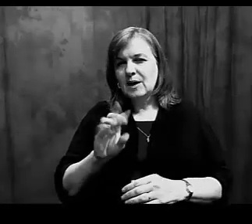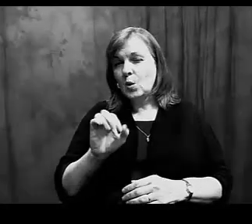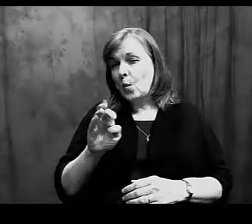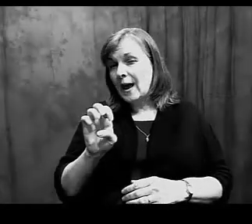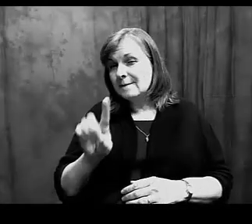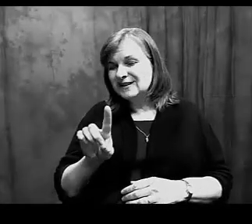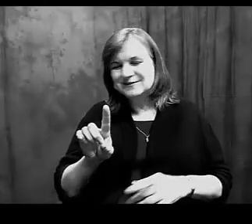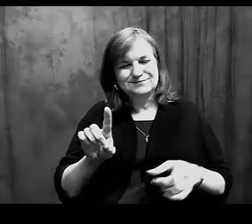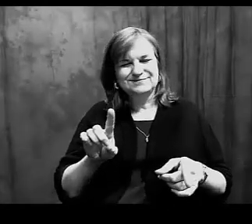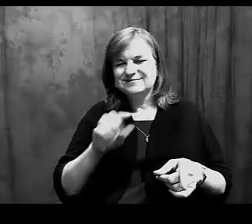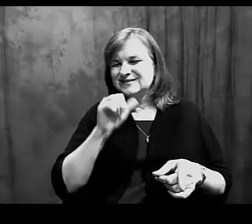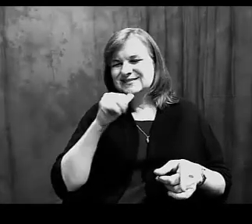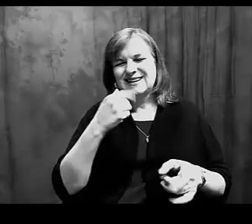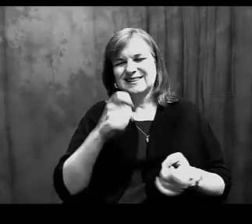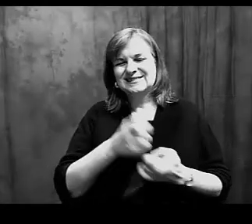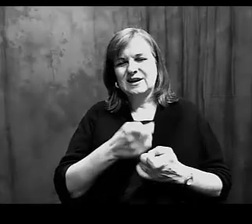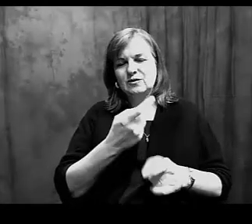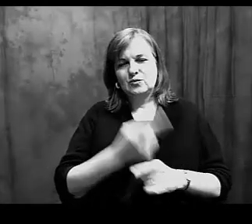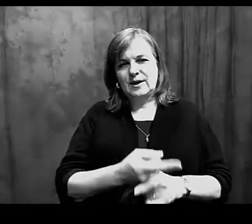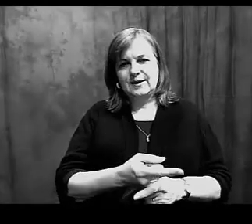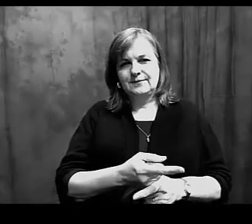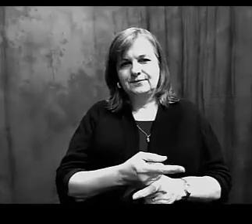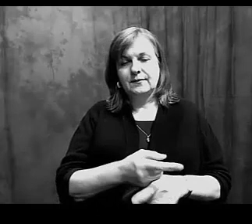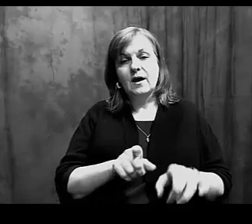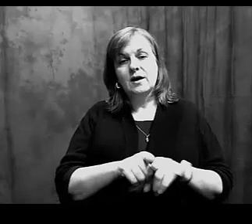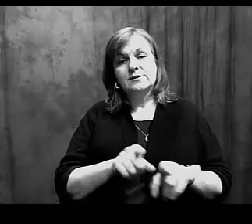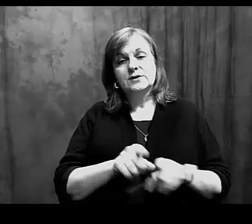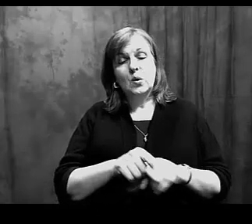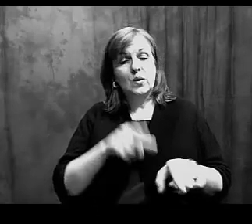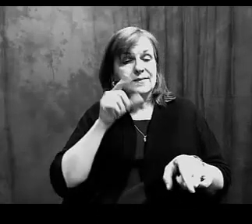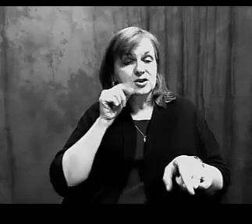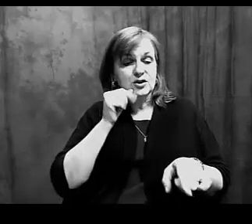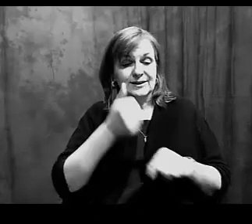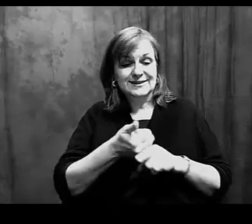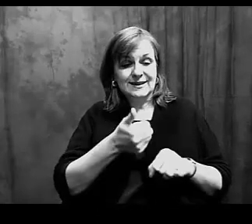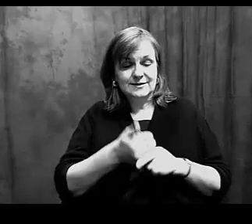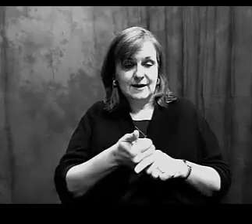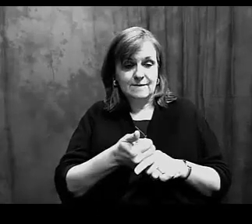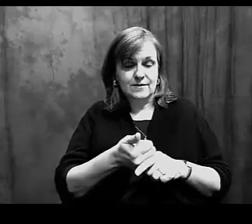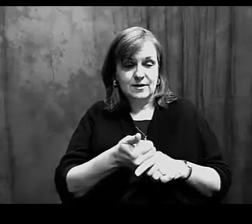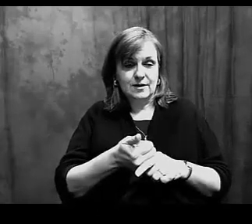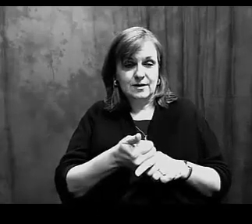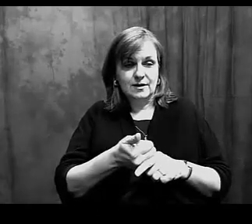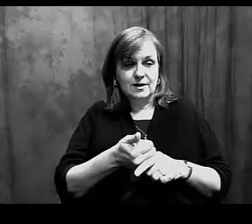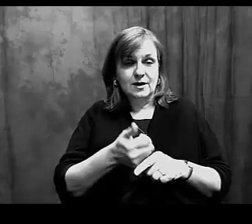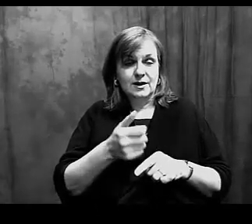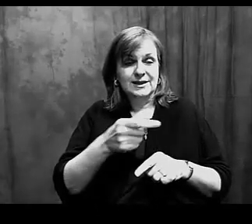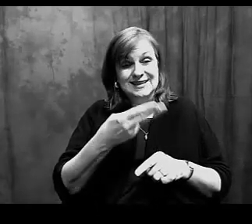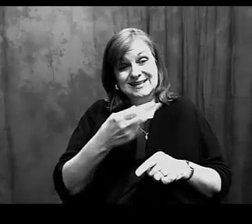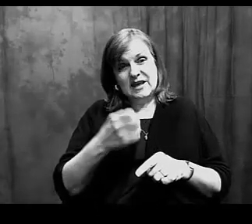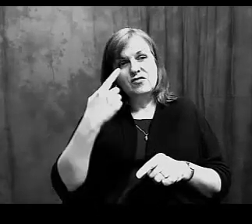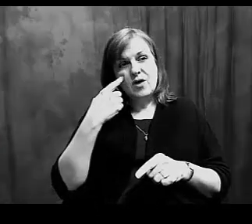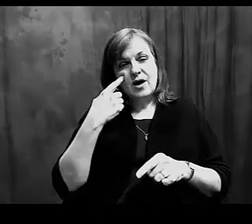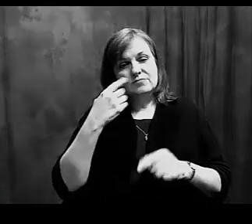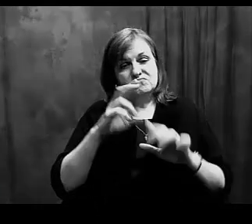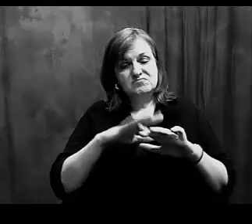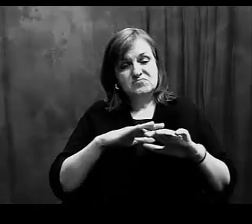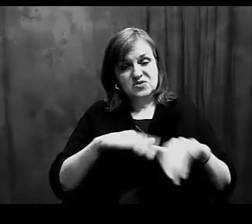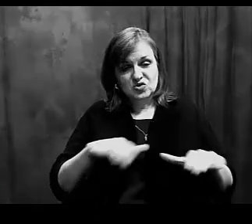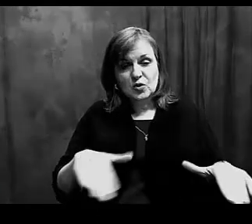not quite correct -- and even last so is that the chicken will then have offspring with webbed feet